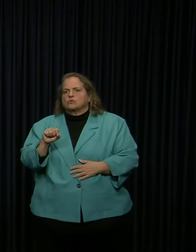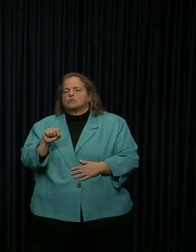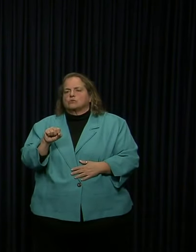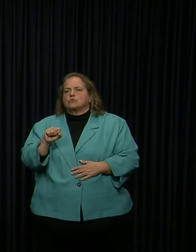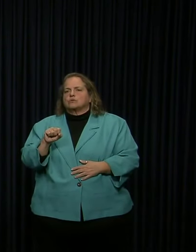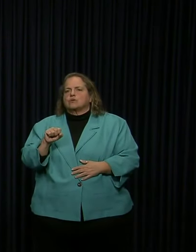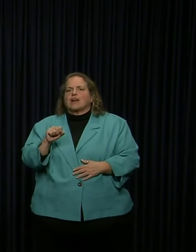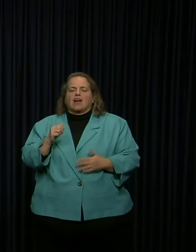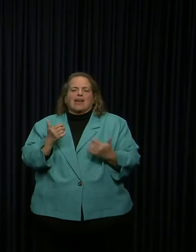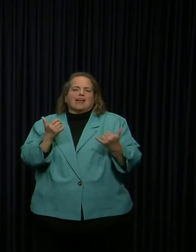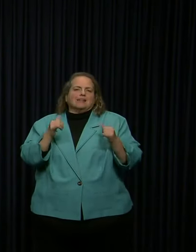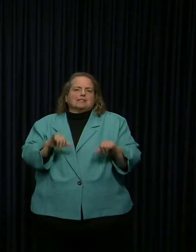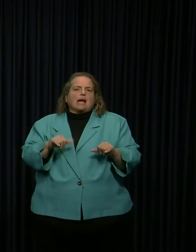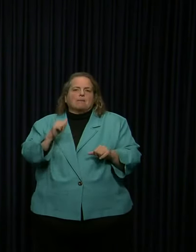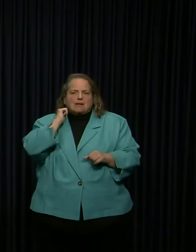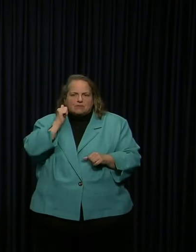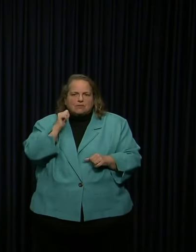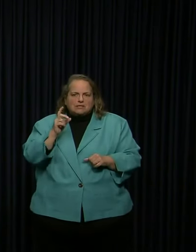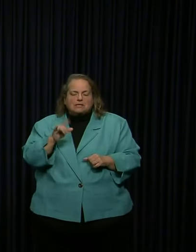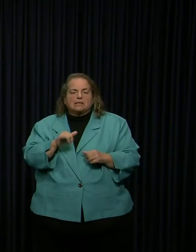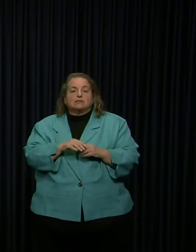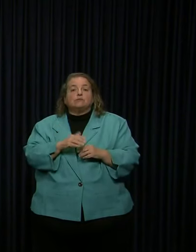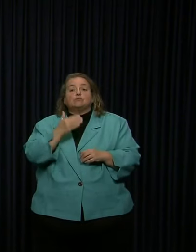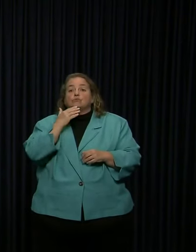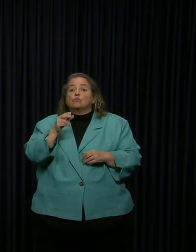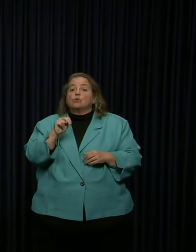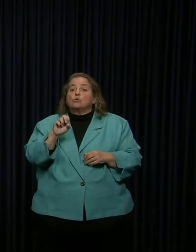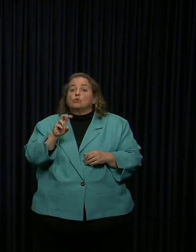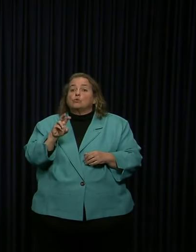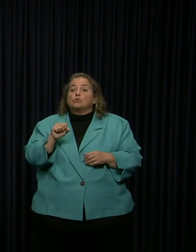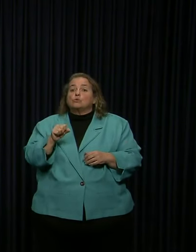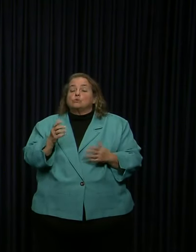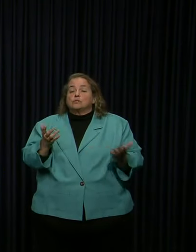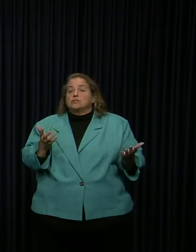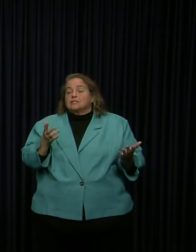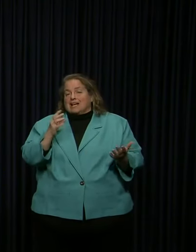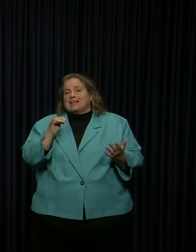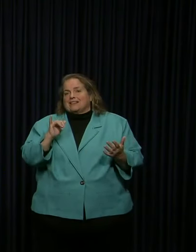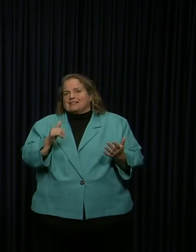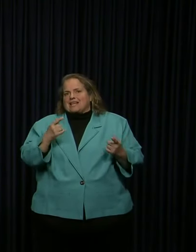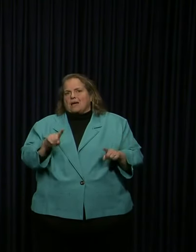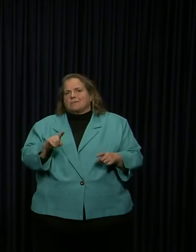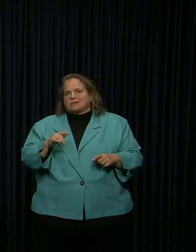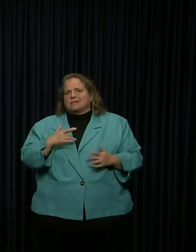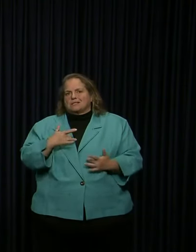BUTLER HAS BEEN HIT PRETTY HARD IN ONE OF THEIR NURSING HOMES.